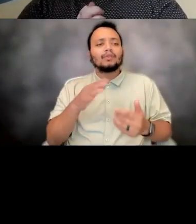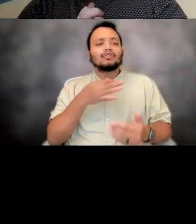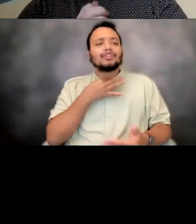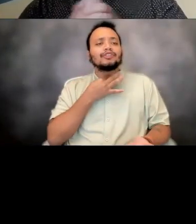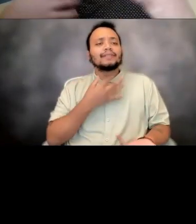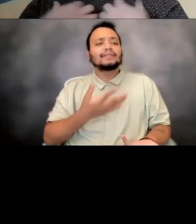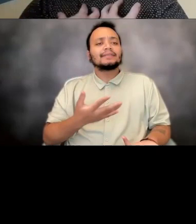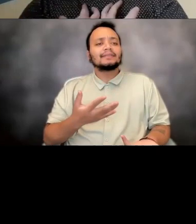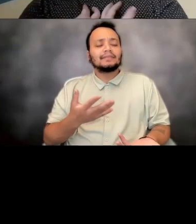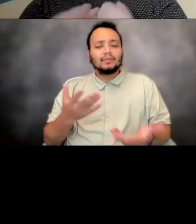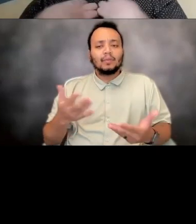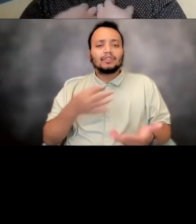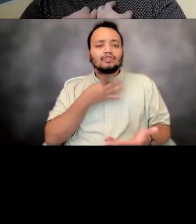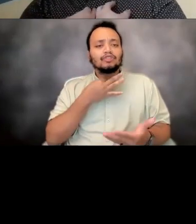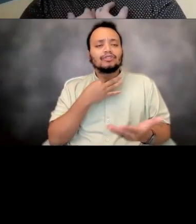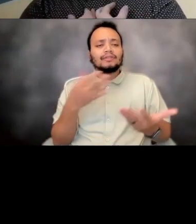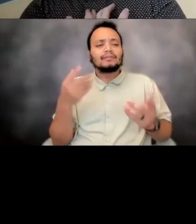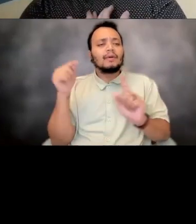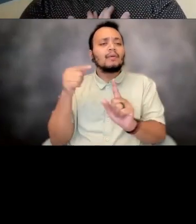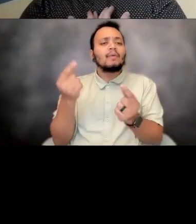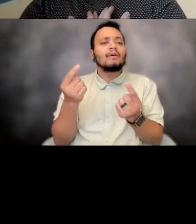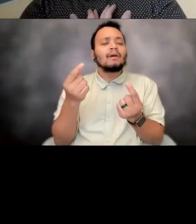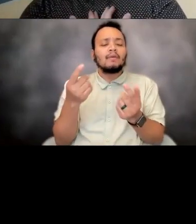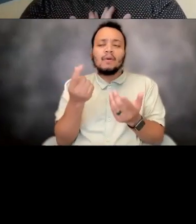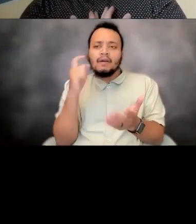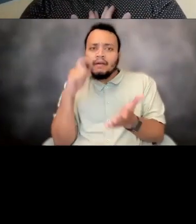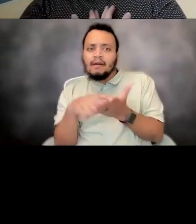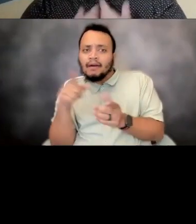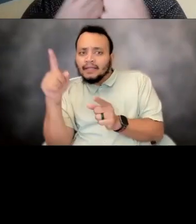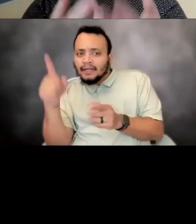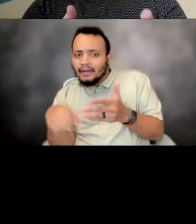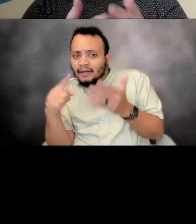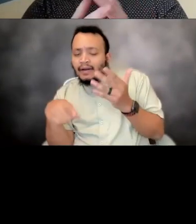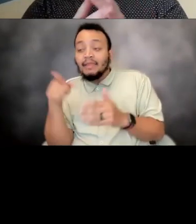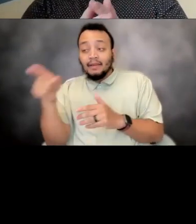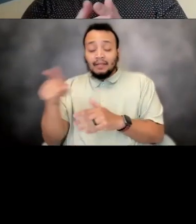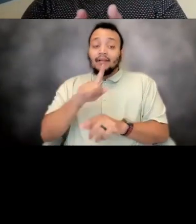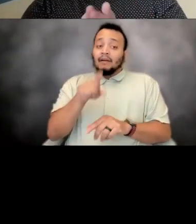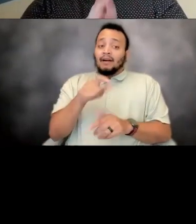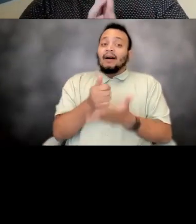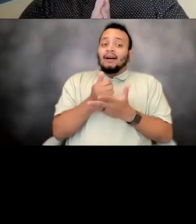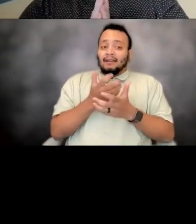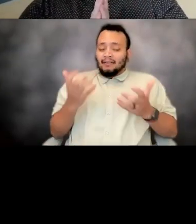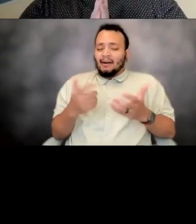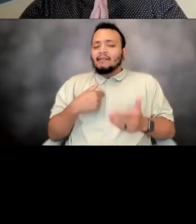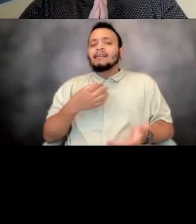And I will say this question really is gonna be super helpful to us. So I'm curious about what you're curious about